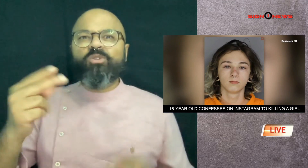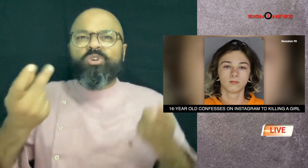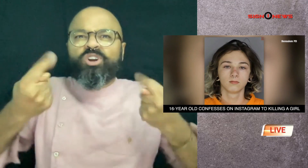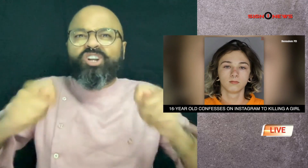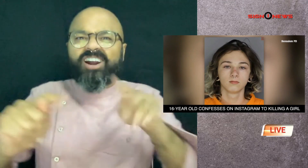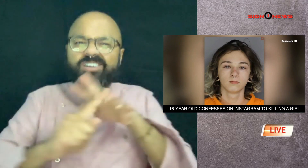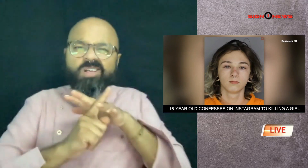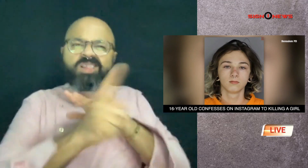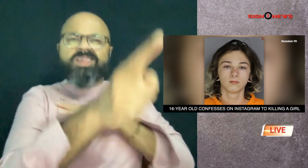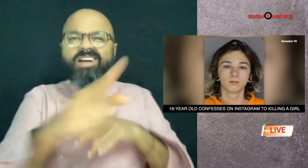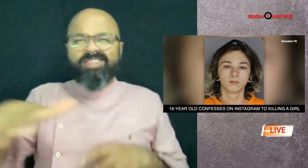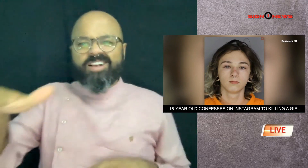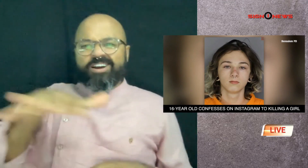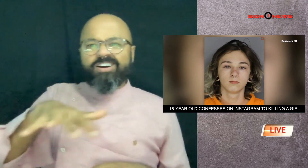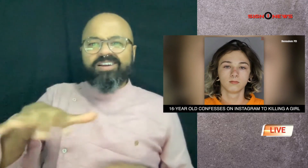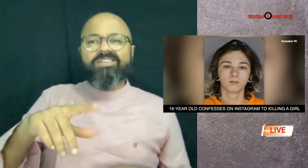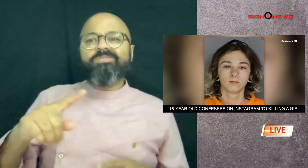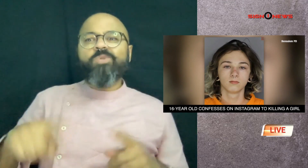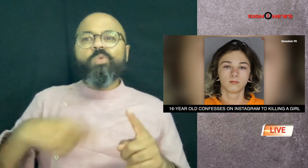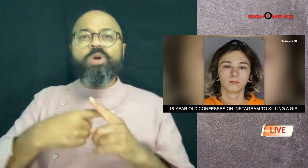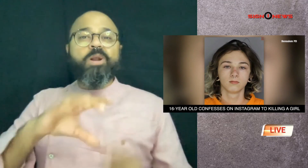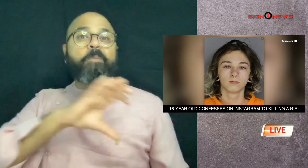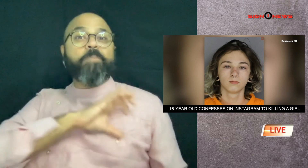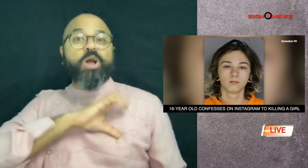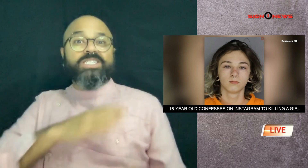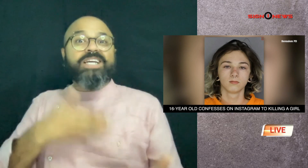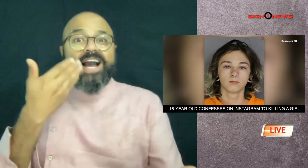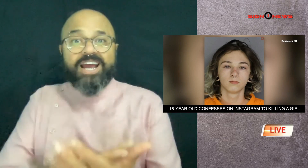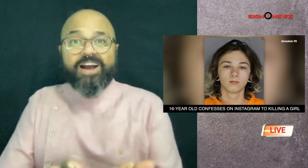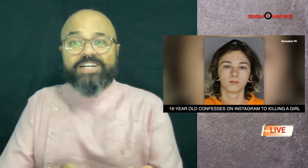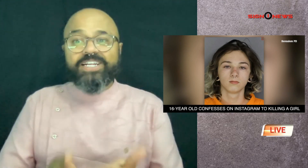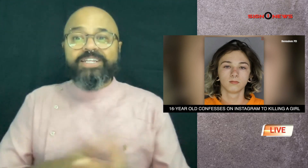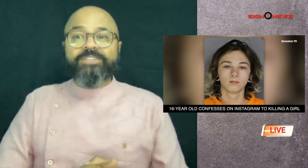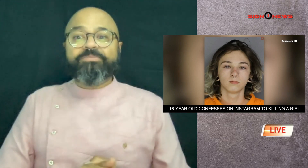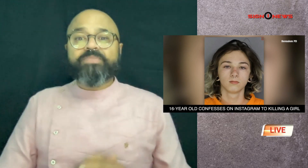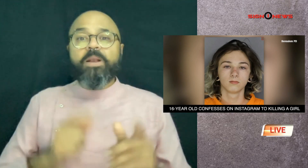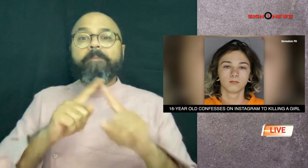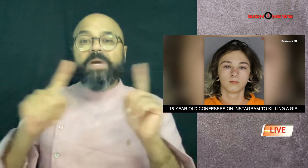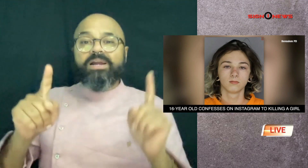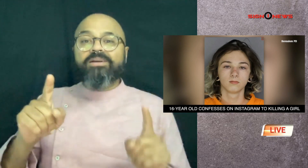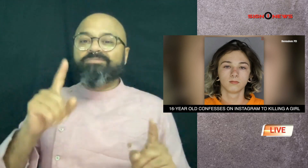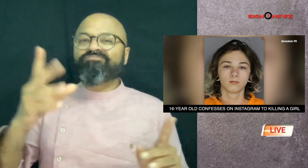Cooper reportedly tried to flee the scene when police arrived but he was captured quickly